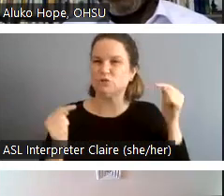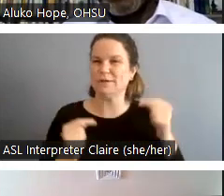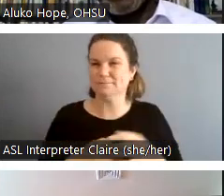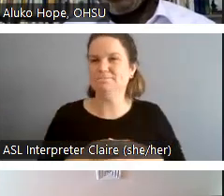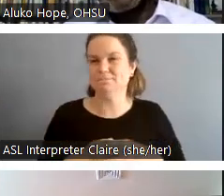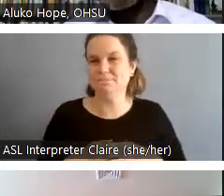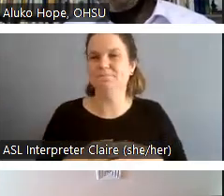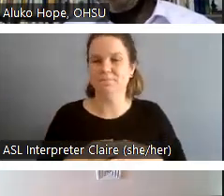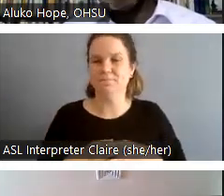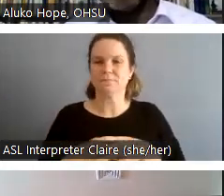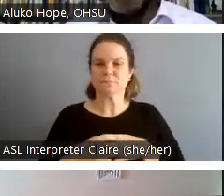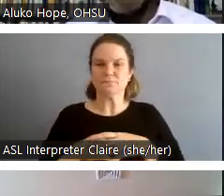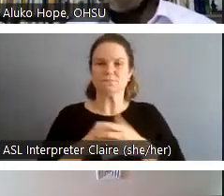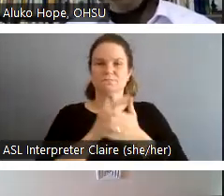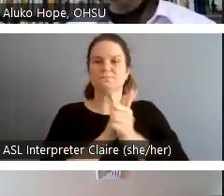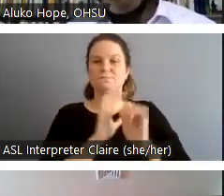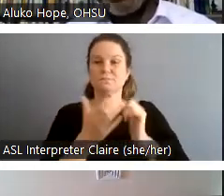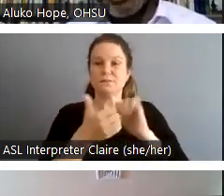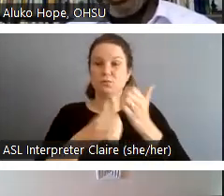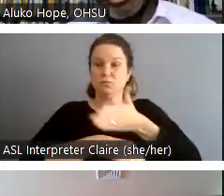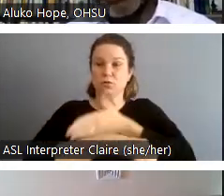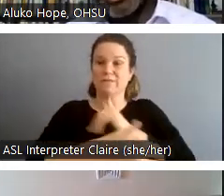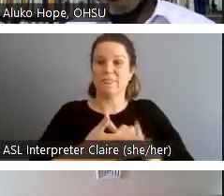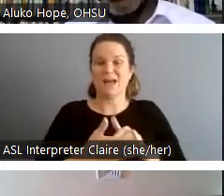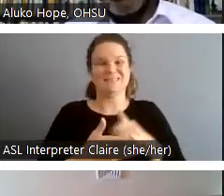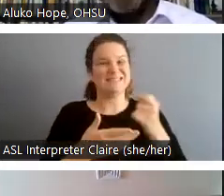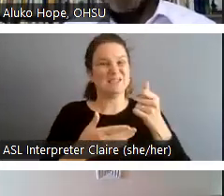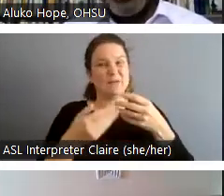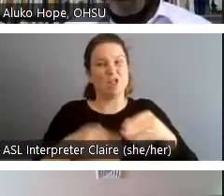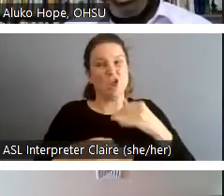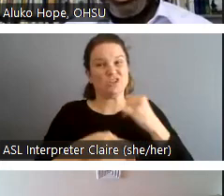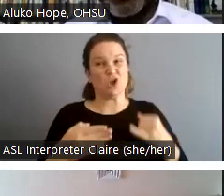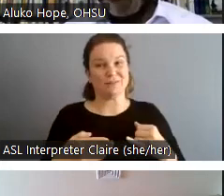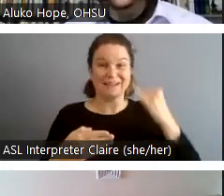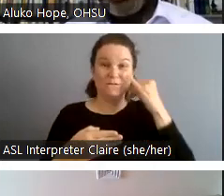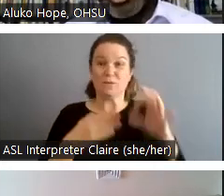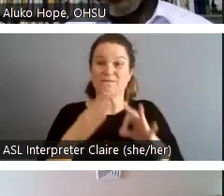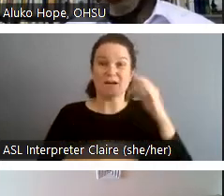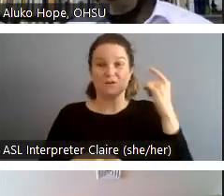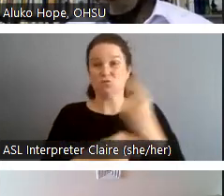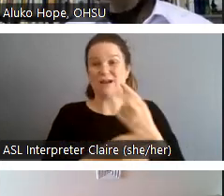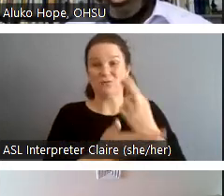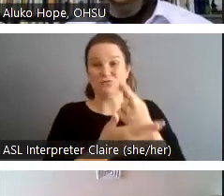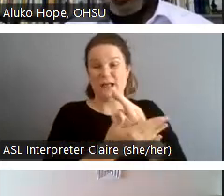the skill set for how to improve that is a little bit of a lost art but if you find the right rehab